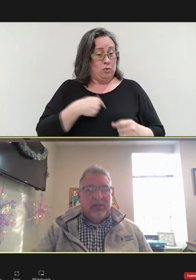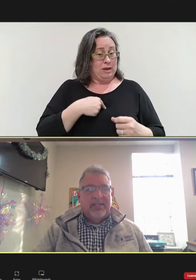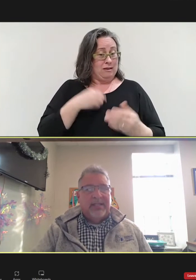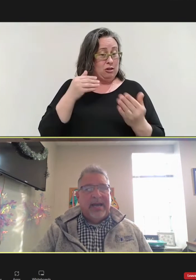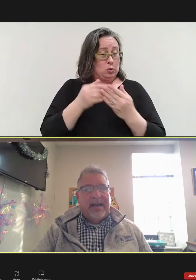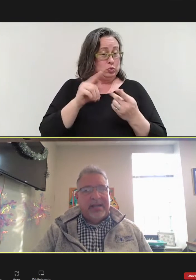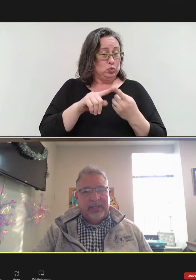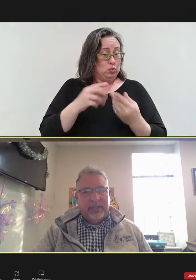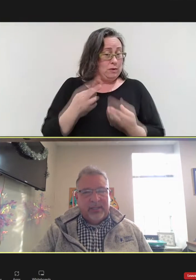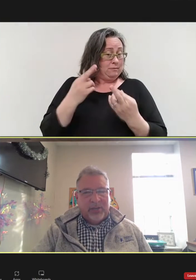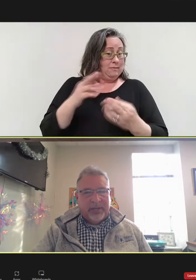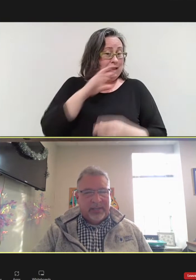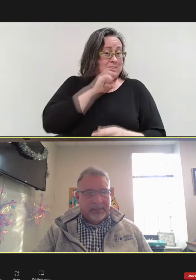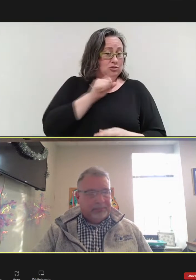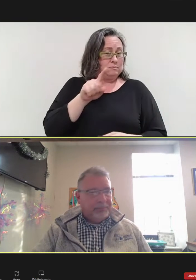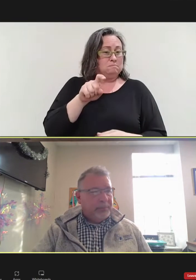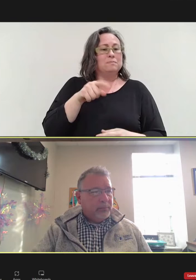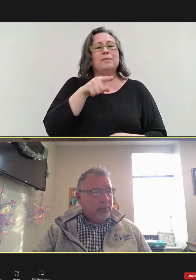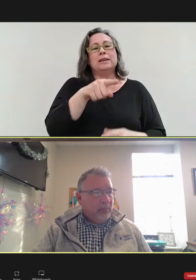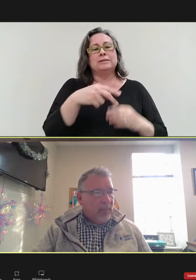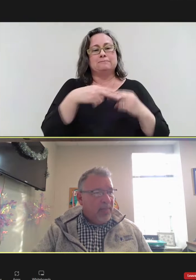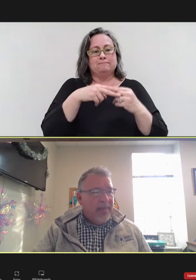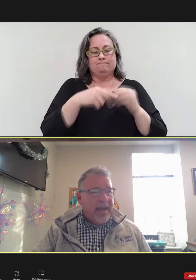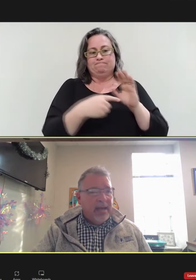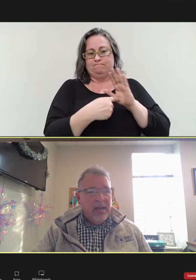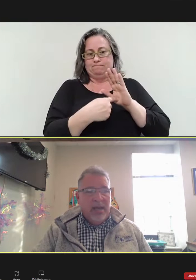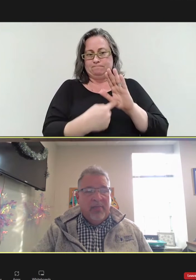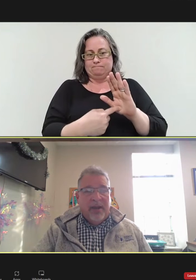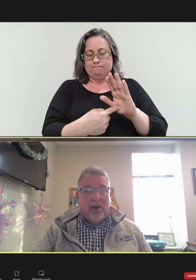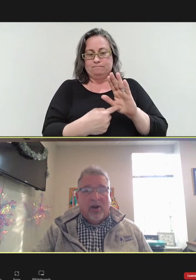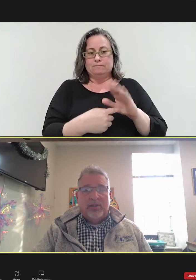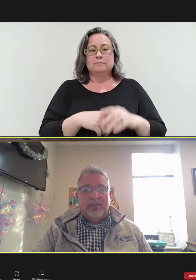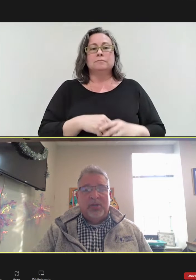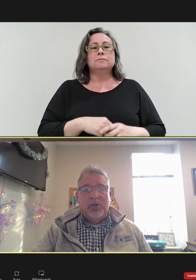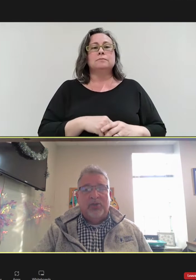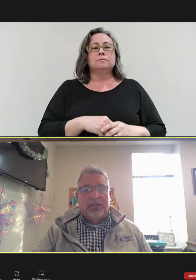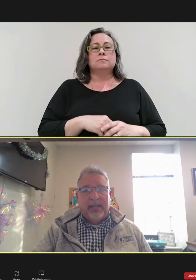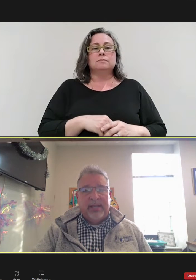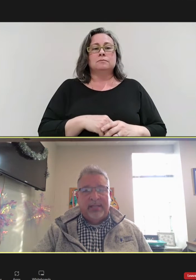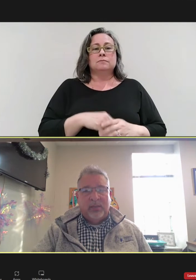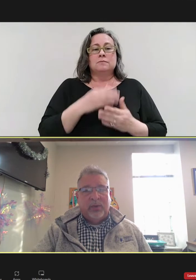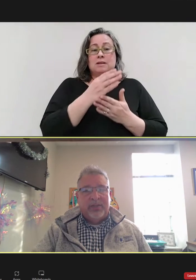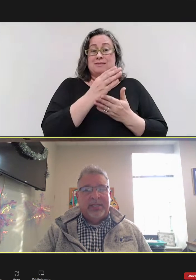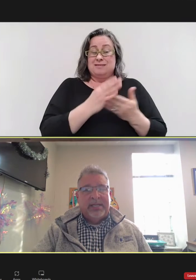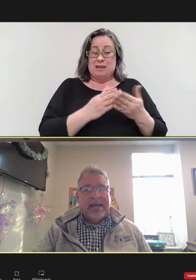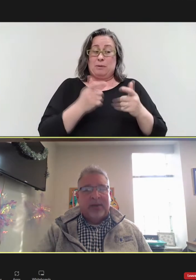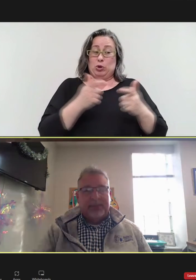So, this slide actually illustrates that there are some huge delays that we are seeing now,